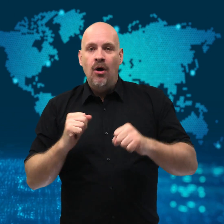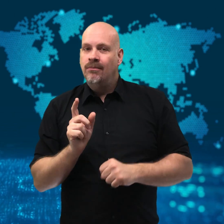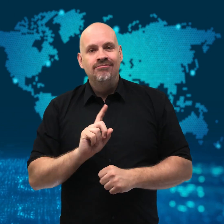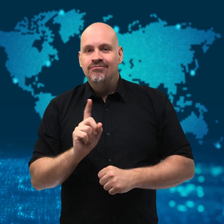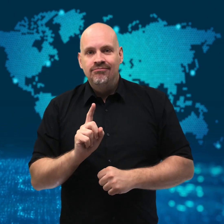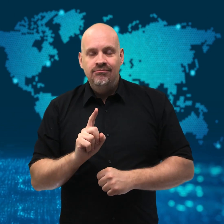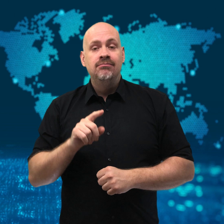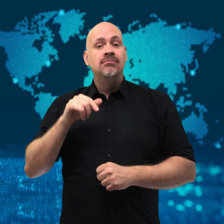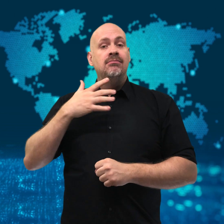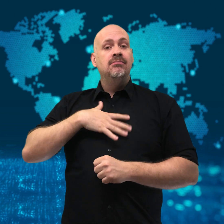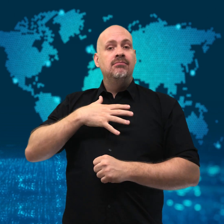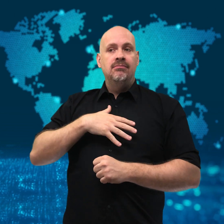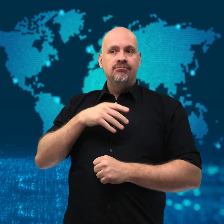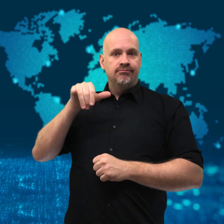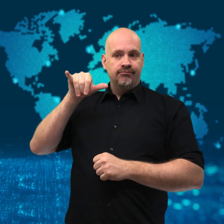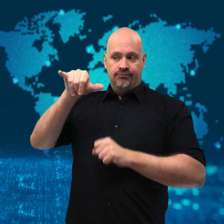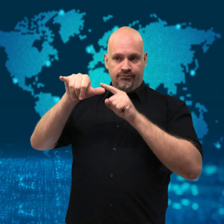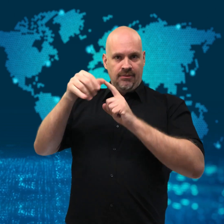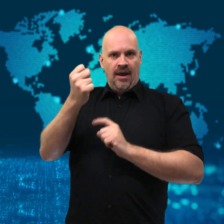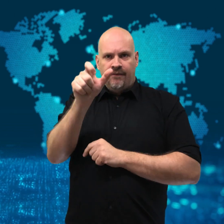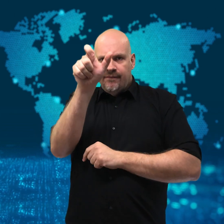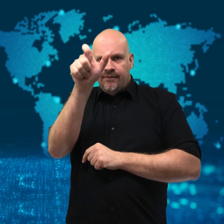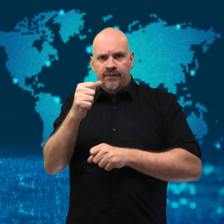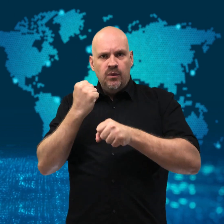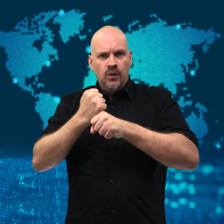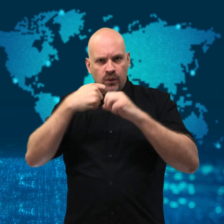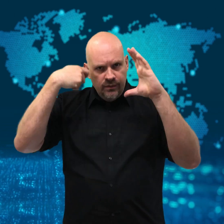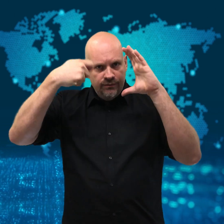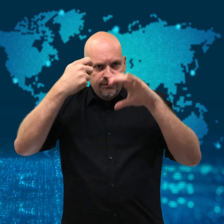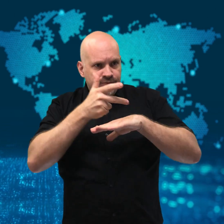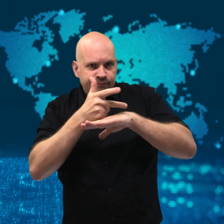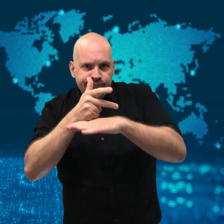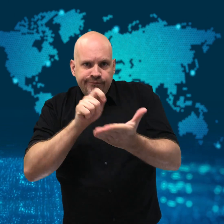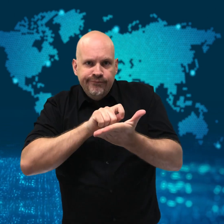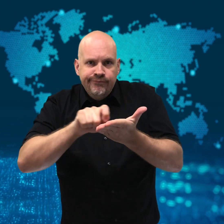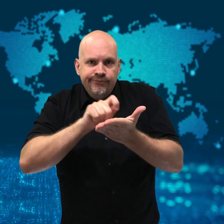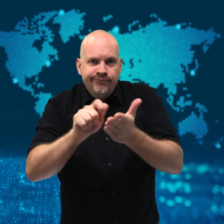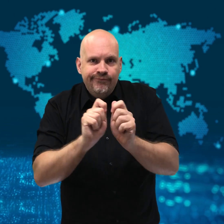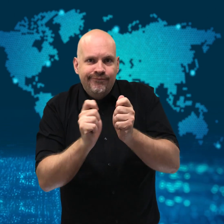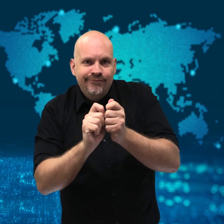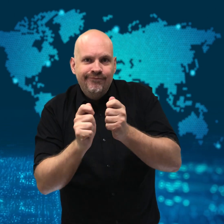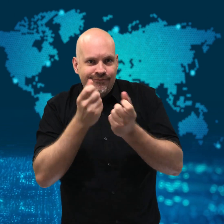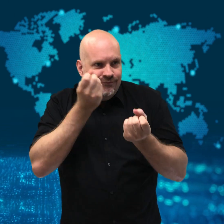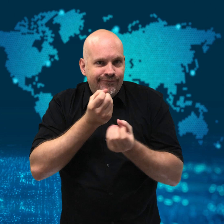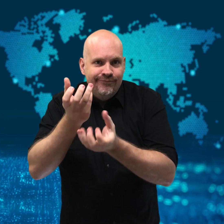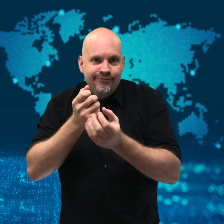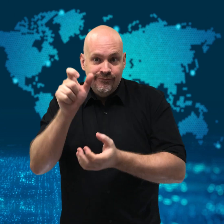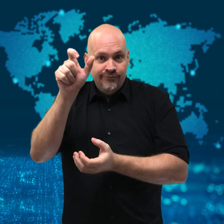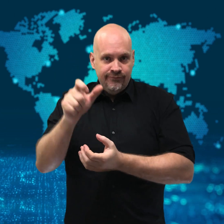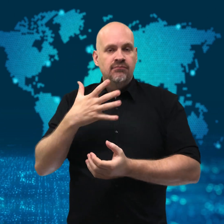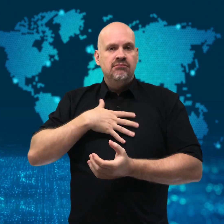but it was actually to arrest a journalist. On Sunday,